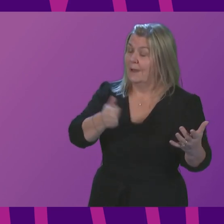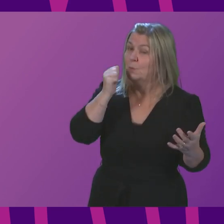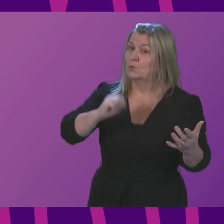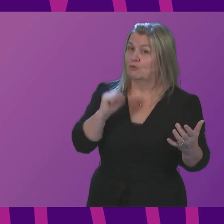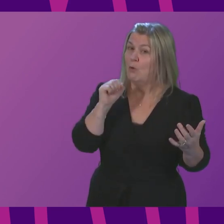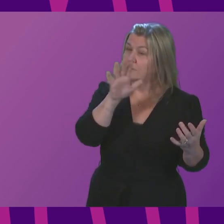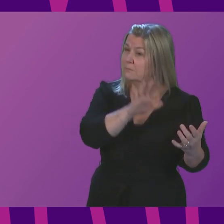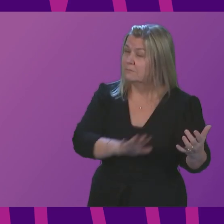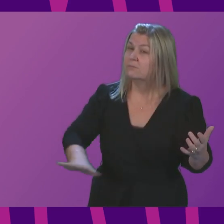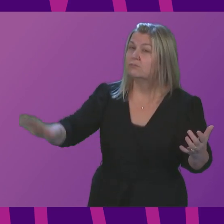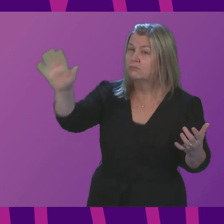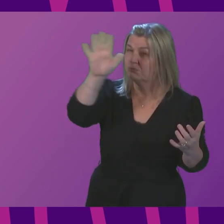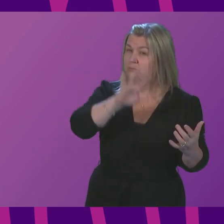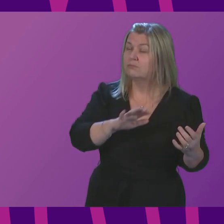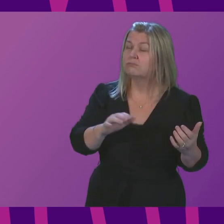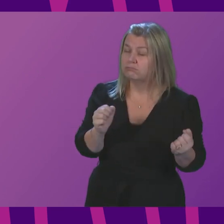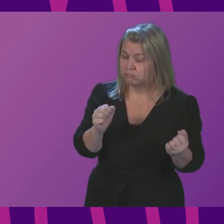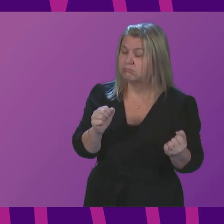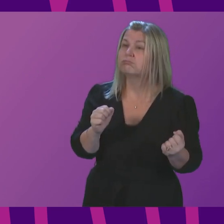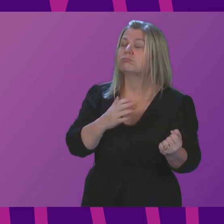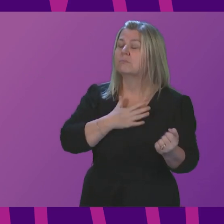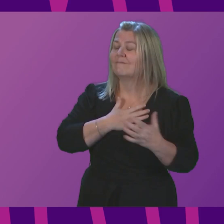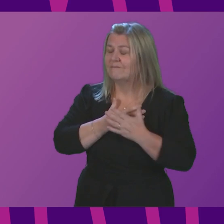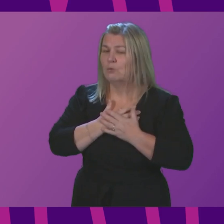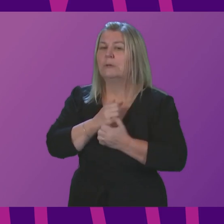when I say that there are few issues that I care more passionately about than doing